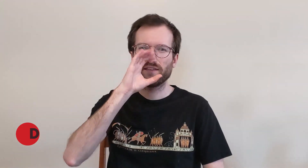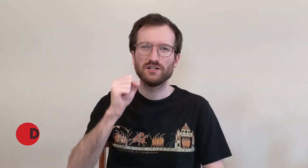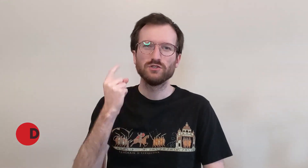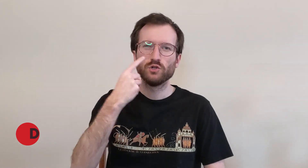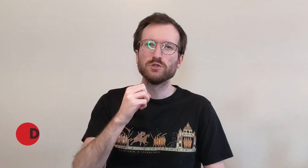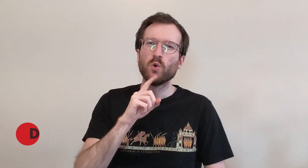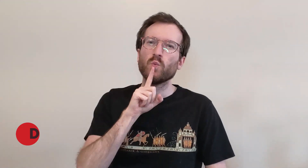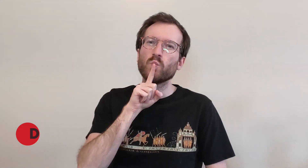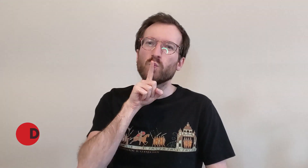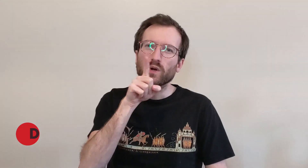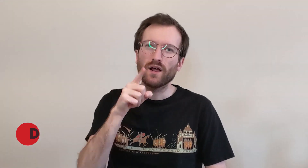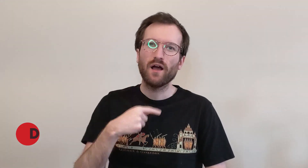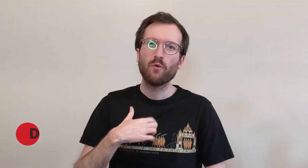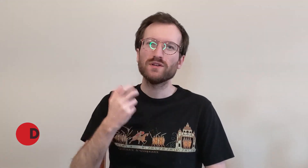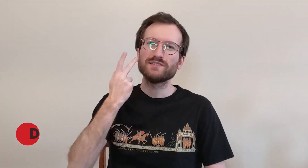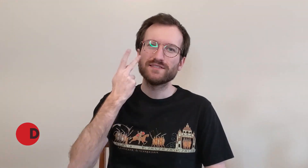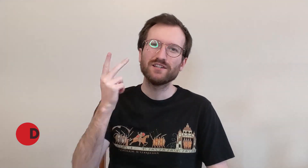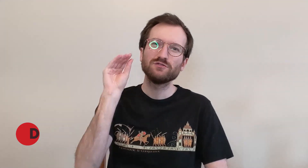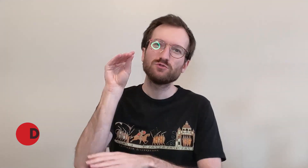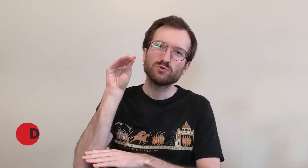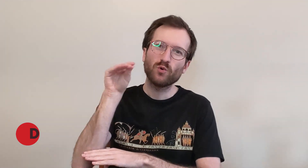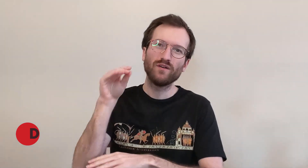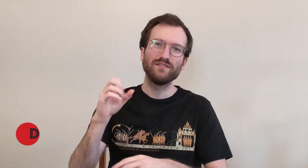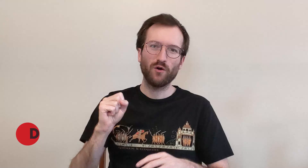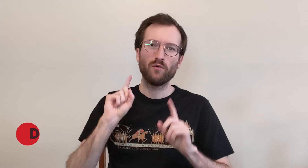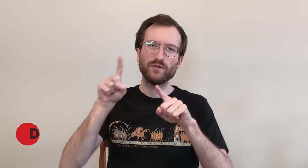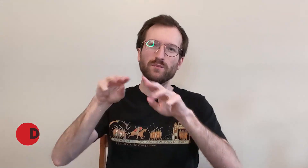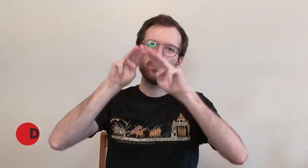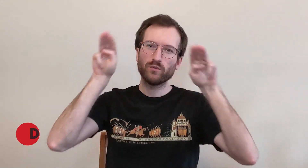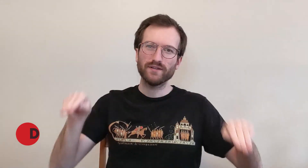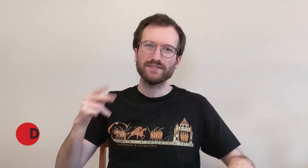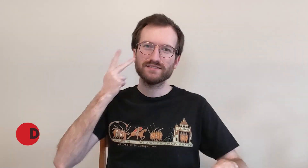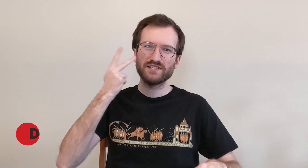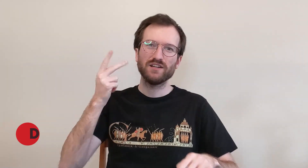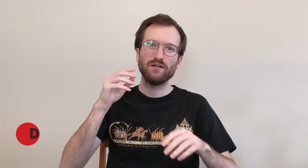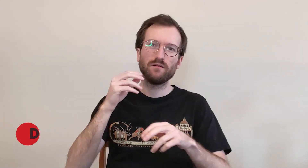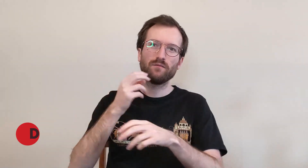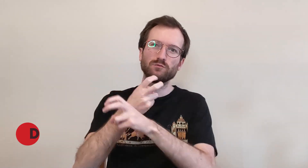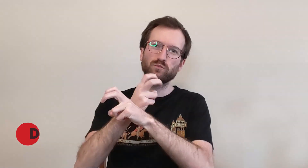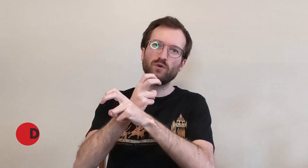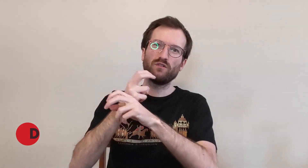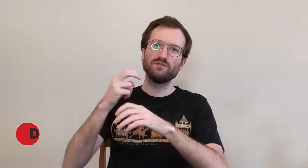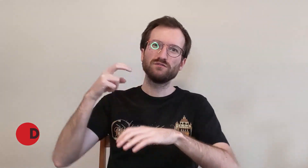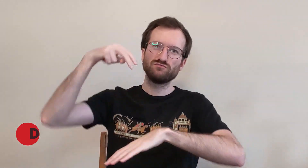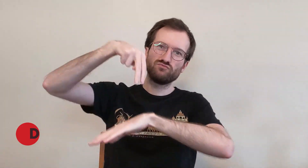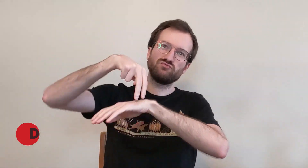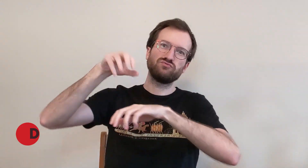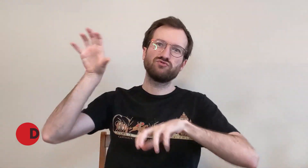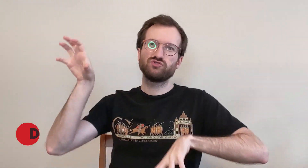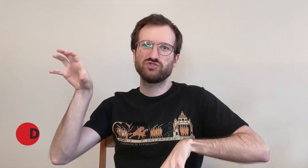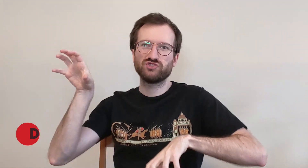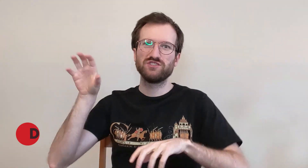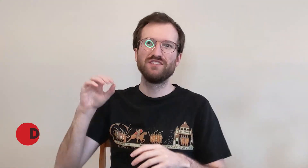I was so fascinated by how real it looked; I wanted to see real dinosaurs, so we went to the museum to see the displayed